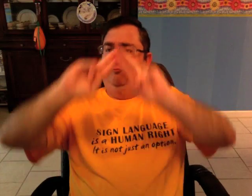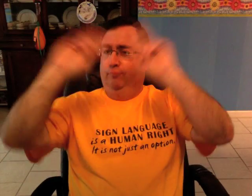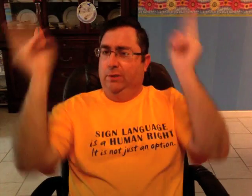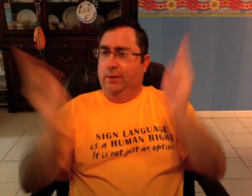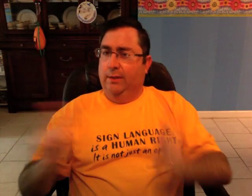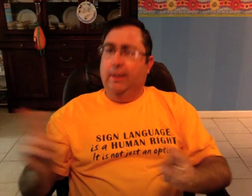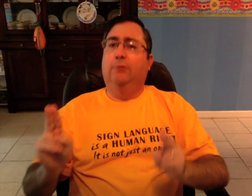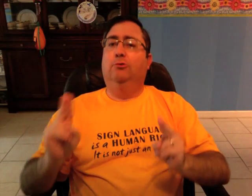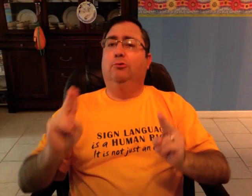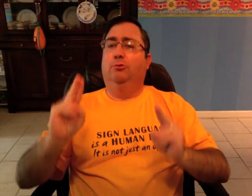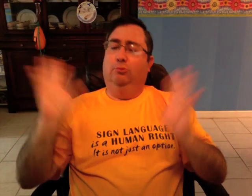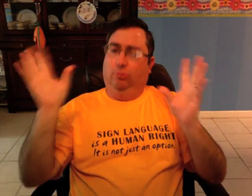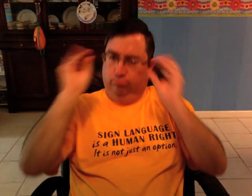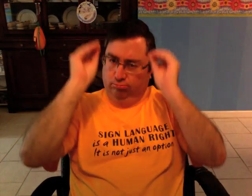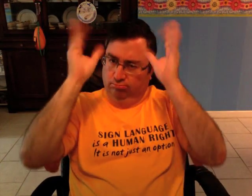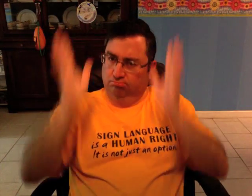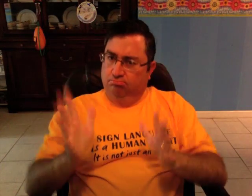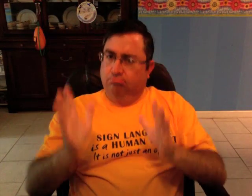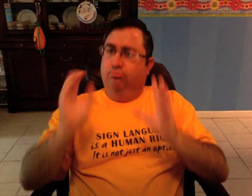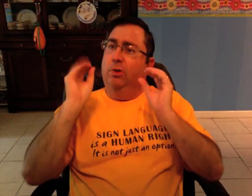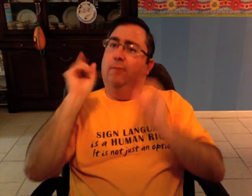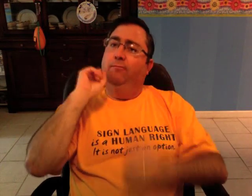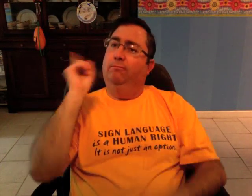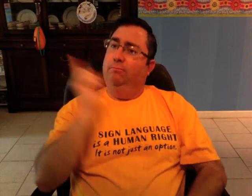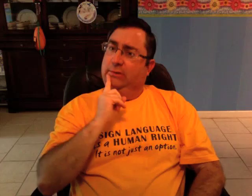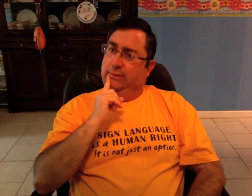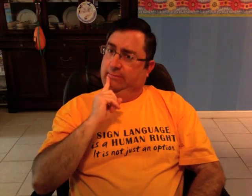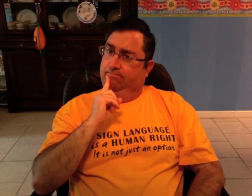of international educators of the Deaf,